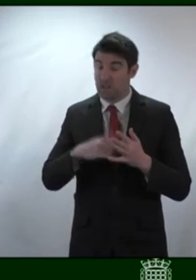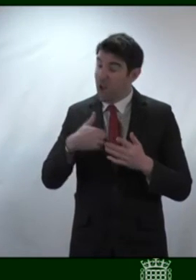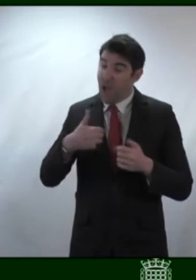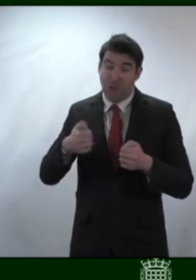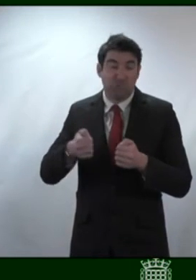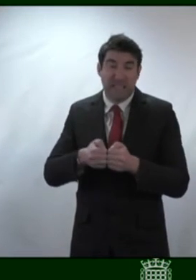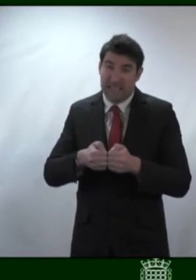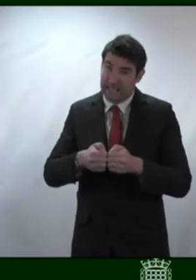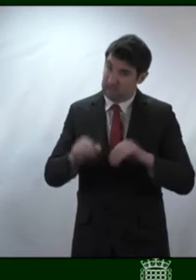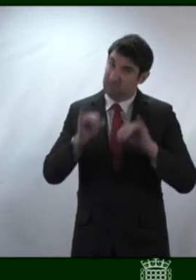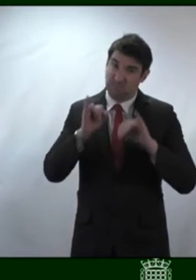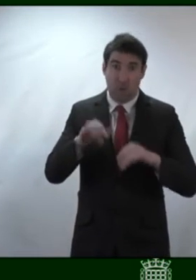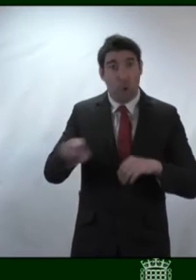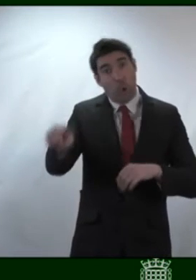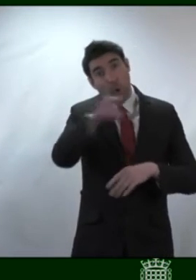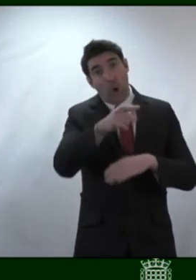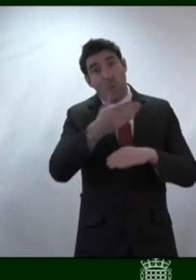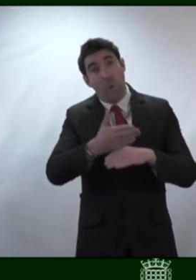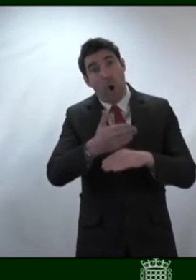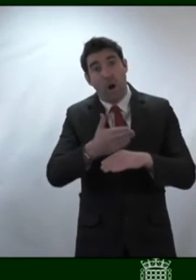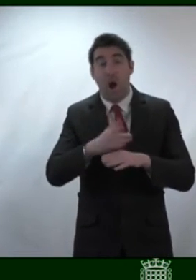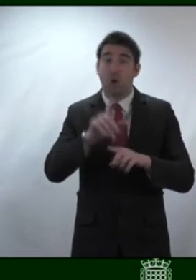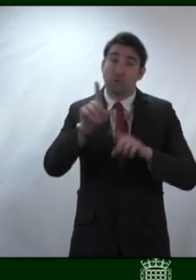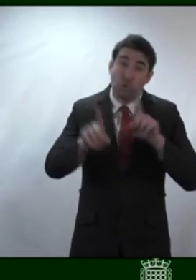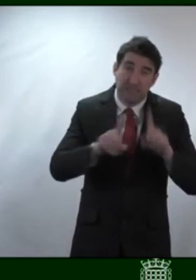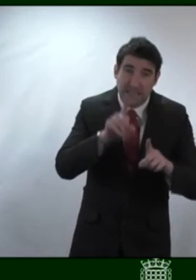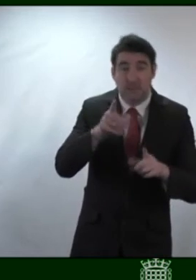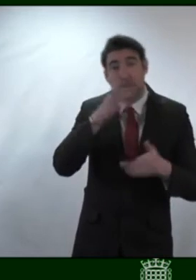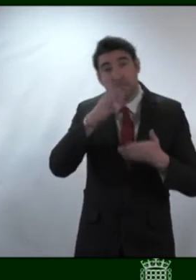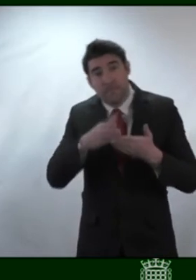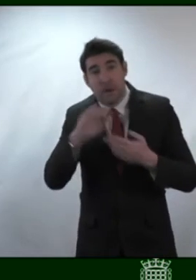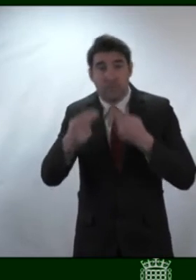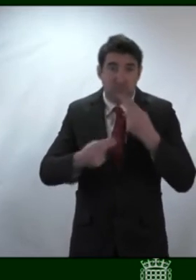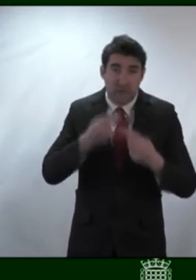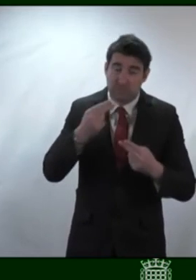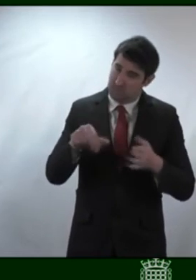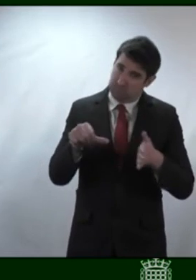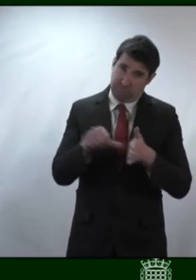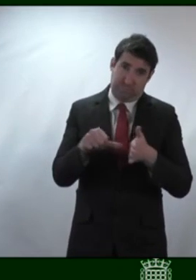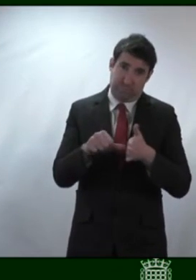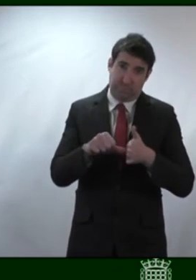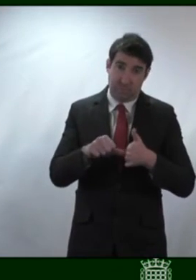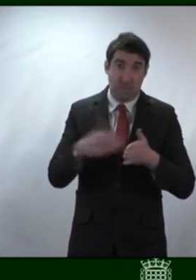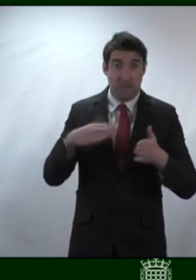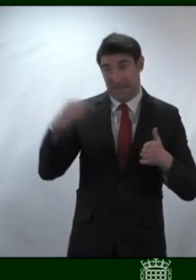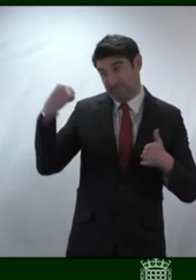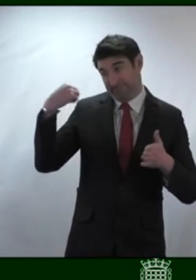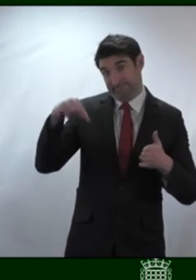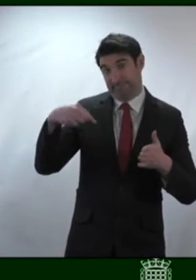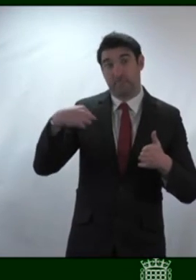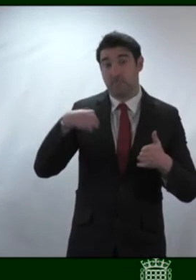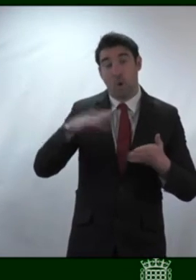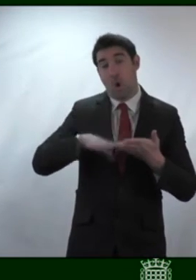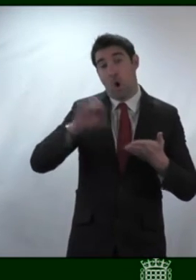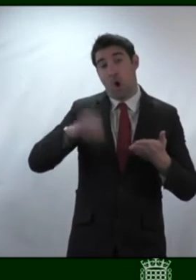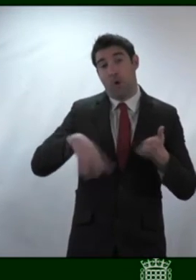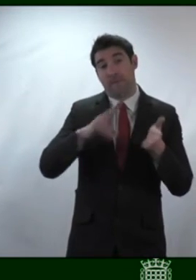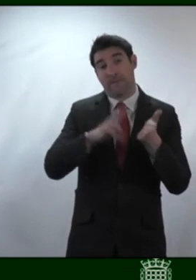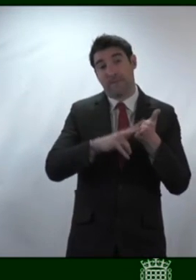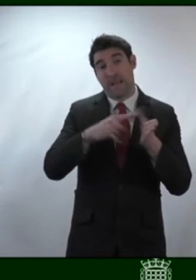who work in the hospitality sector. That is why we have cut VAT overall, as she knows, from 20%